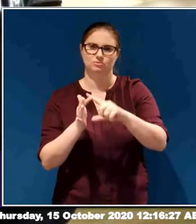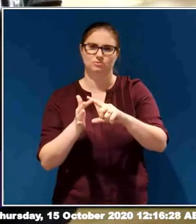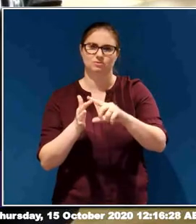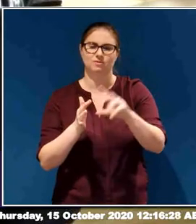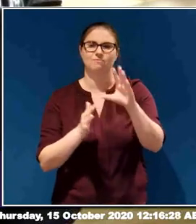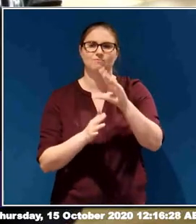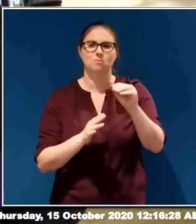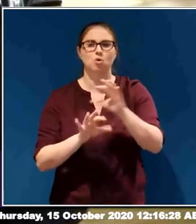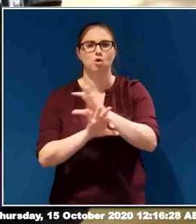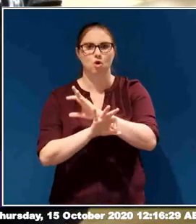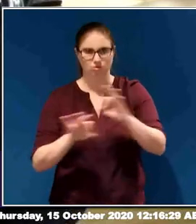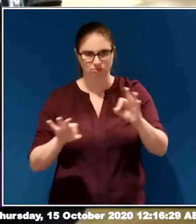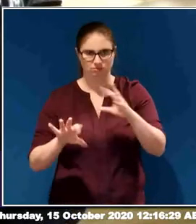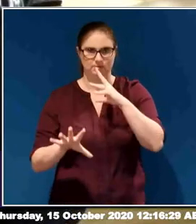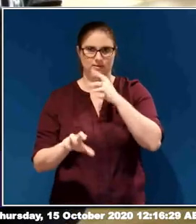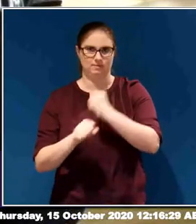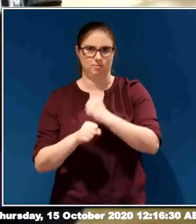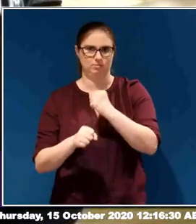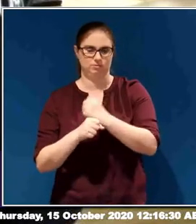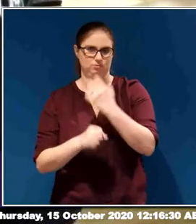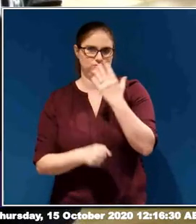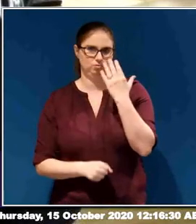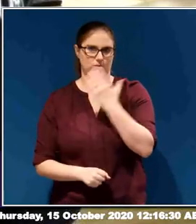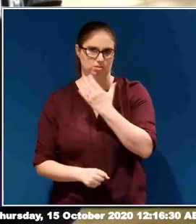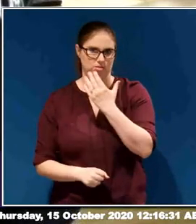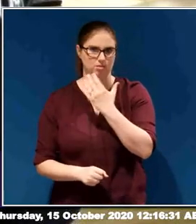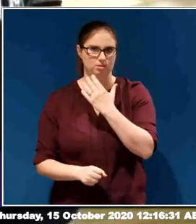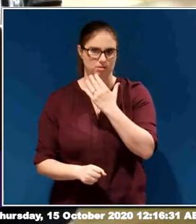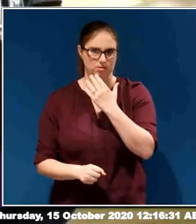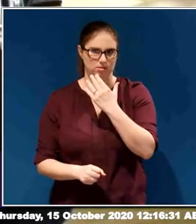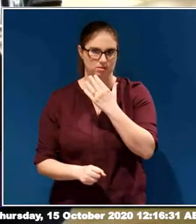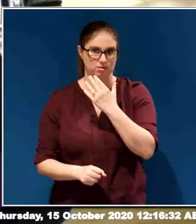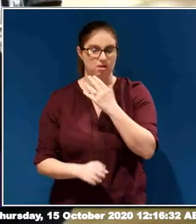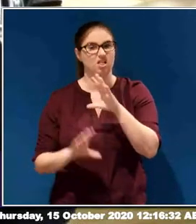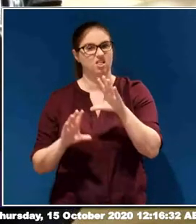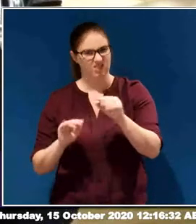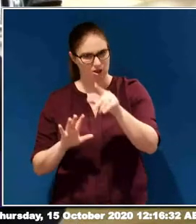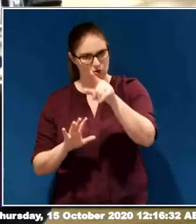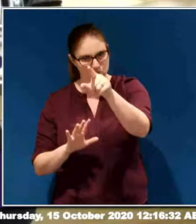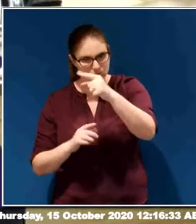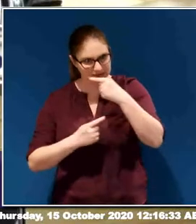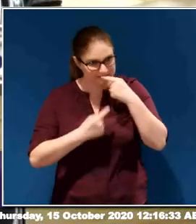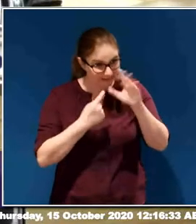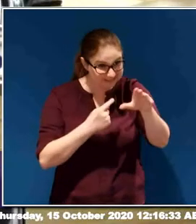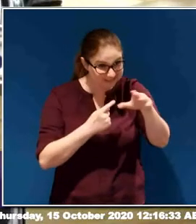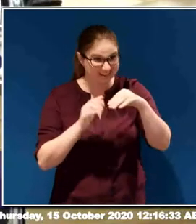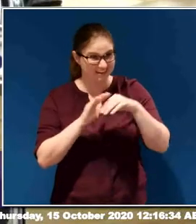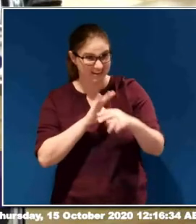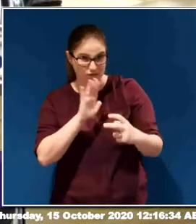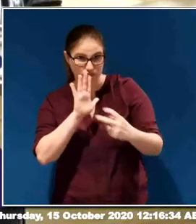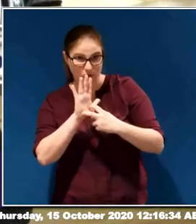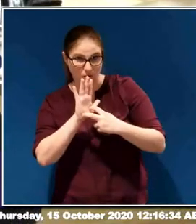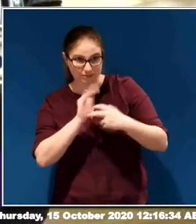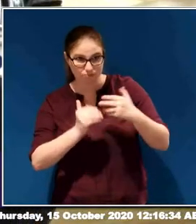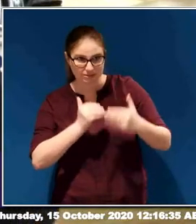And you explained it was in the enrolment procedure. I actually want to understand what a transfer note is. OK.